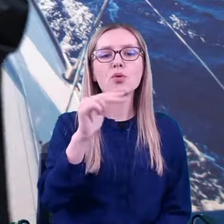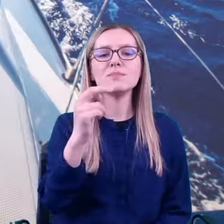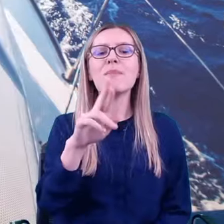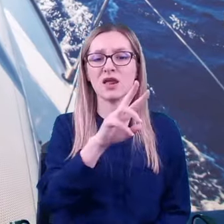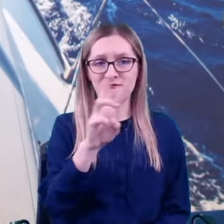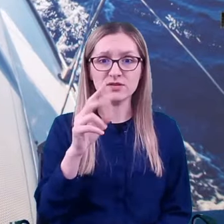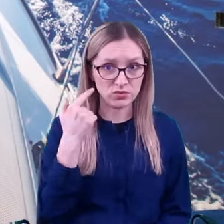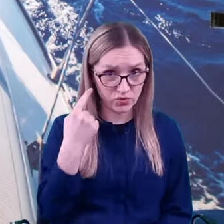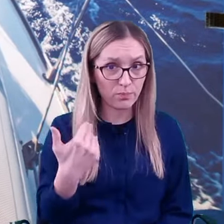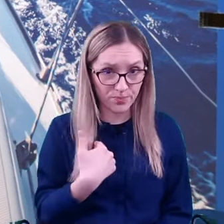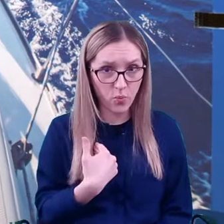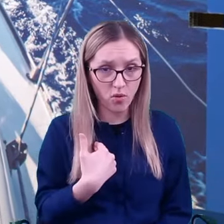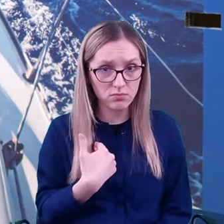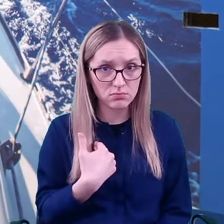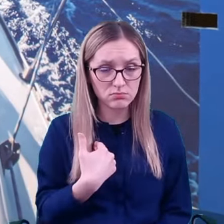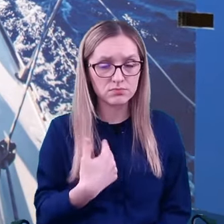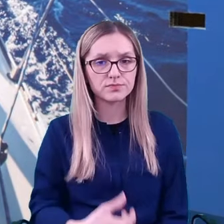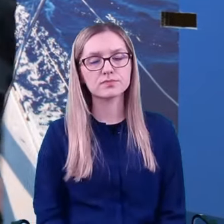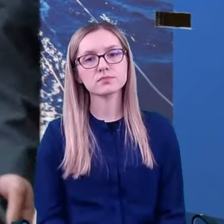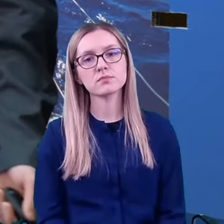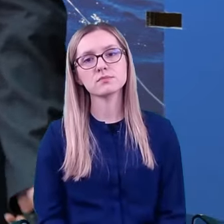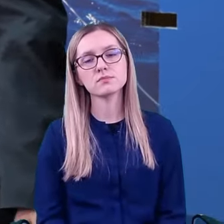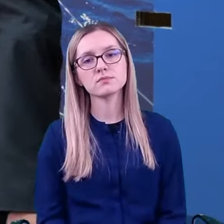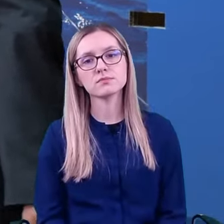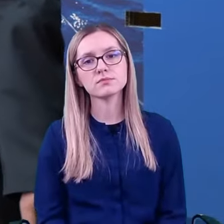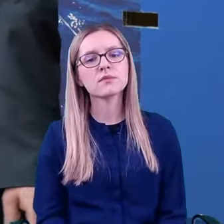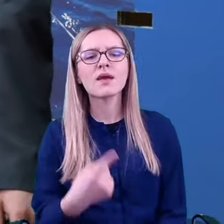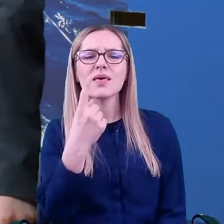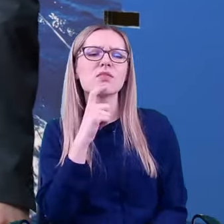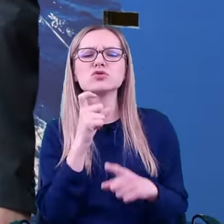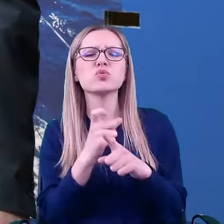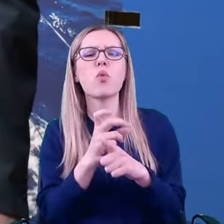What would be your one-word definition of a polymer?